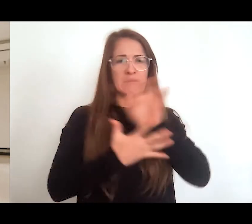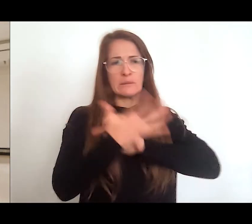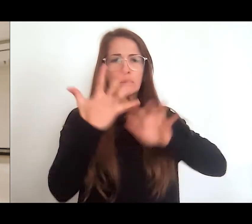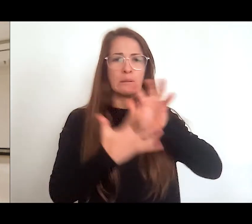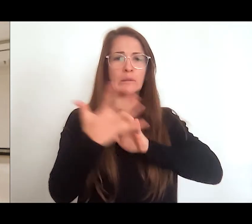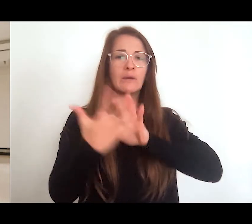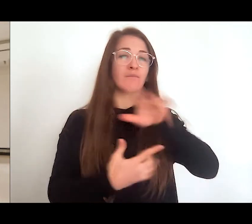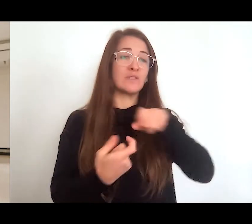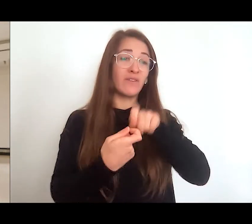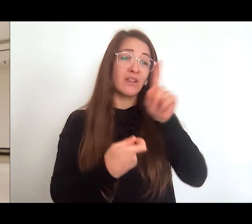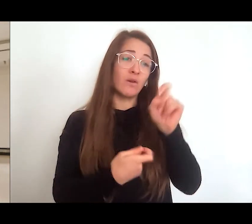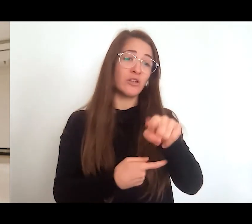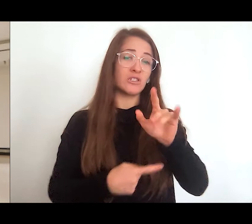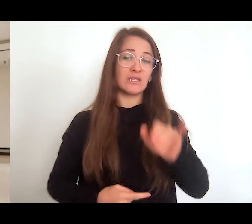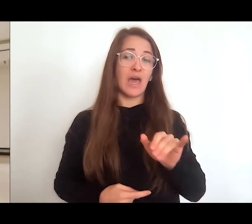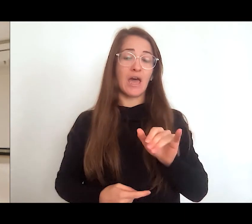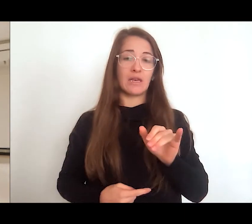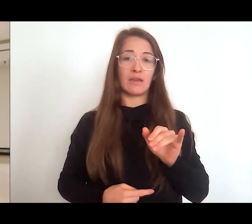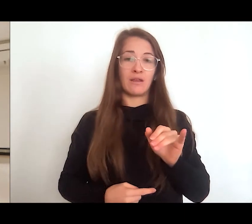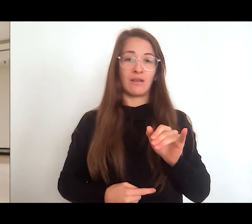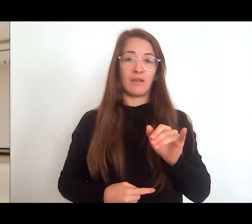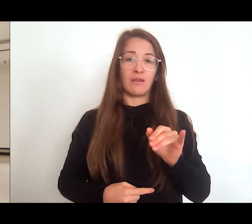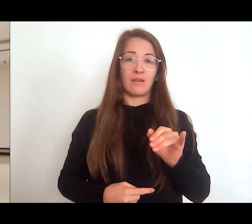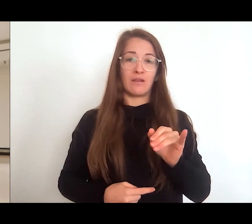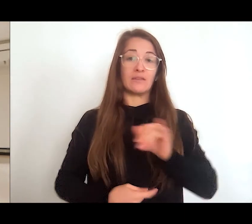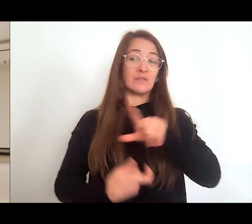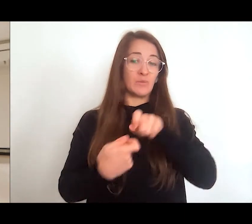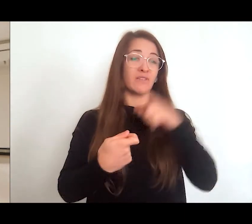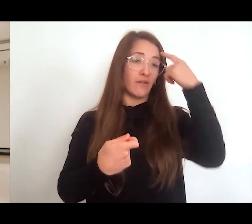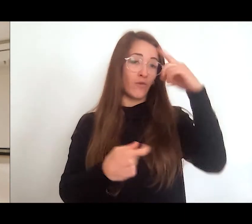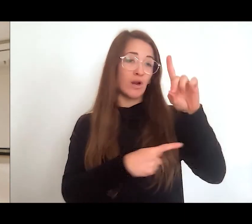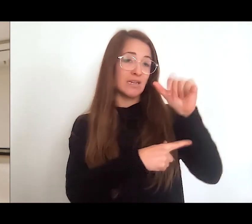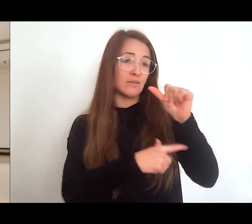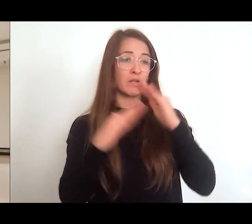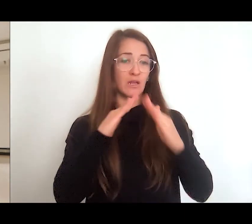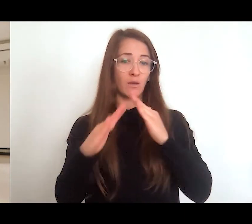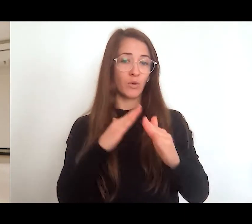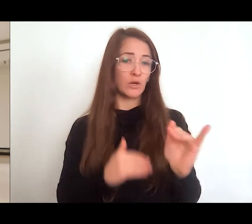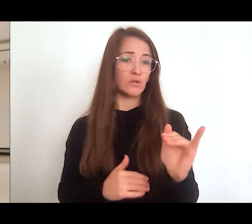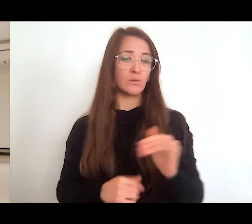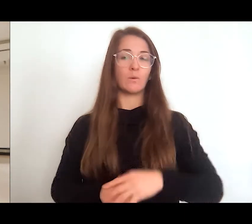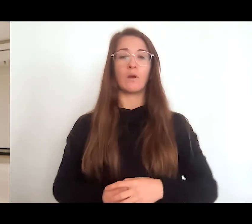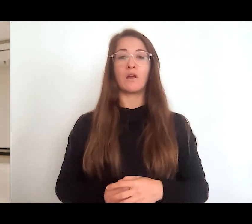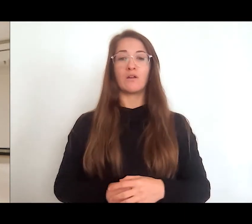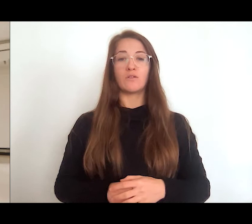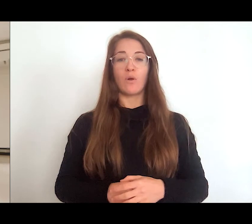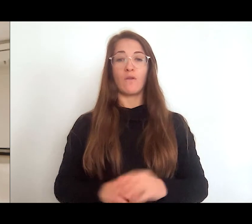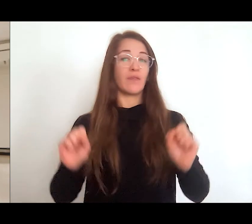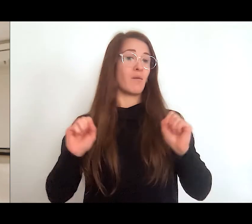QUESTIONS AND SPECIFICALLY QUESTIONS THAT WERE, THEY WERE SPECIFIC TO THE DISABILITY